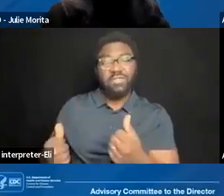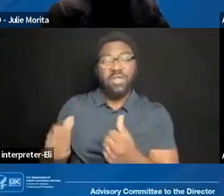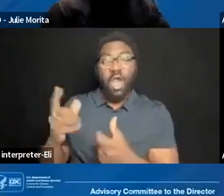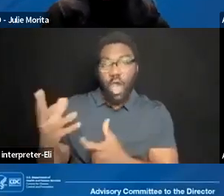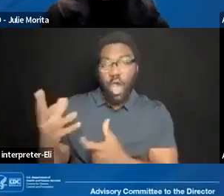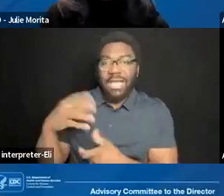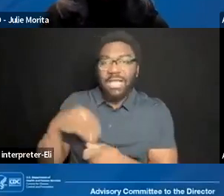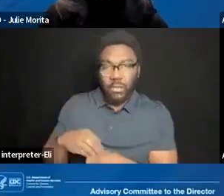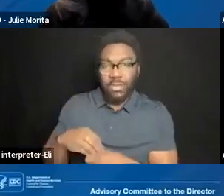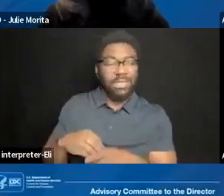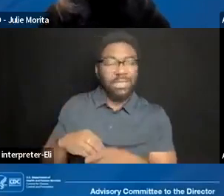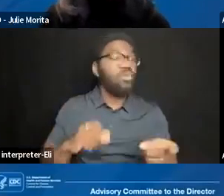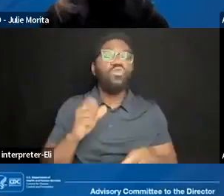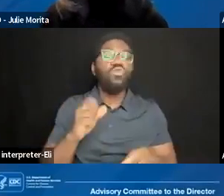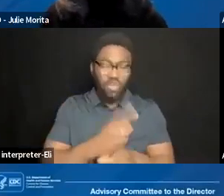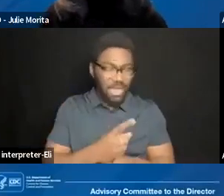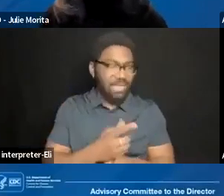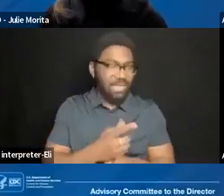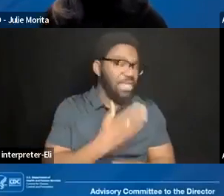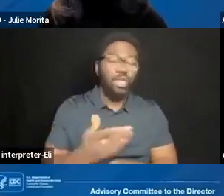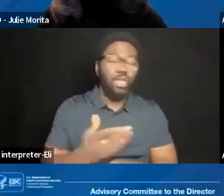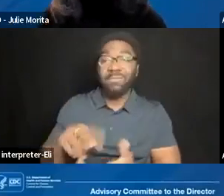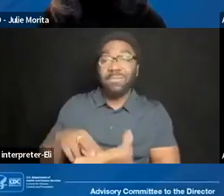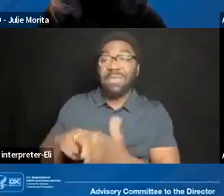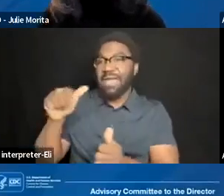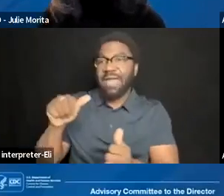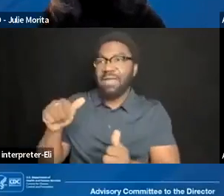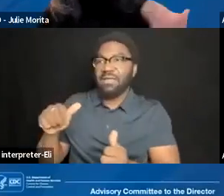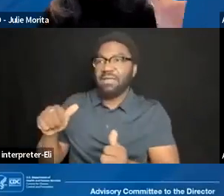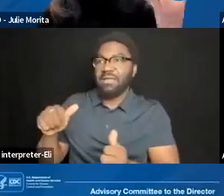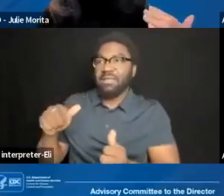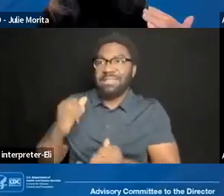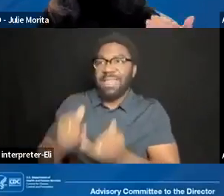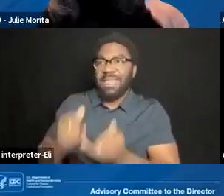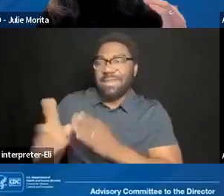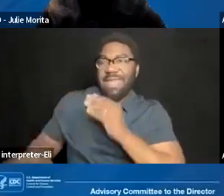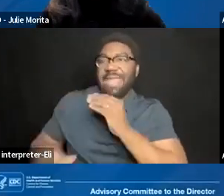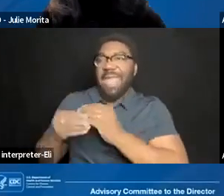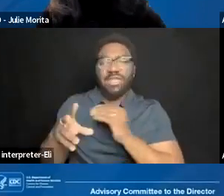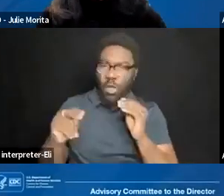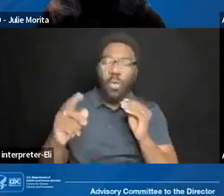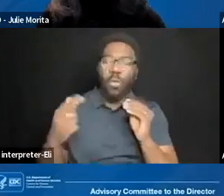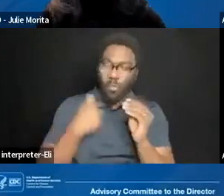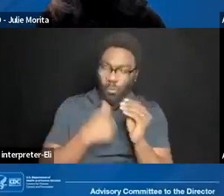but it was definitely like, oh, my, it's kind of like you have to keep health equity at the front of mind at all times in all things.